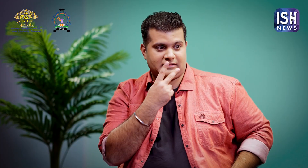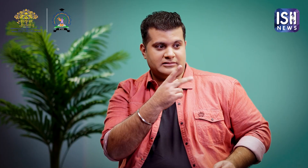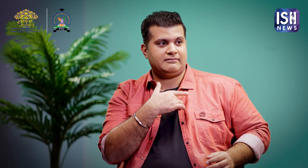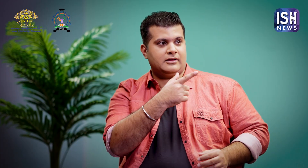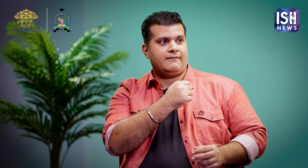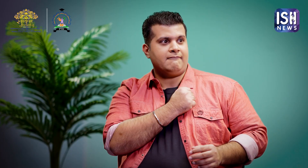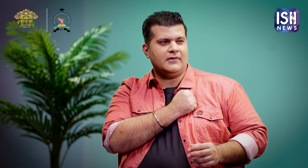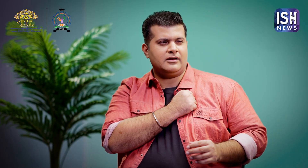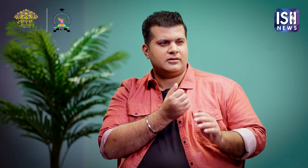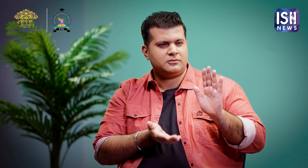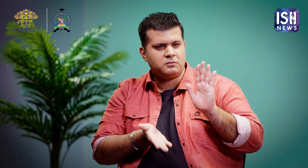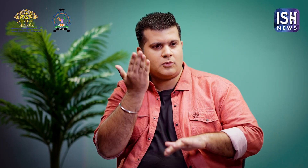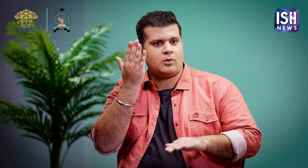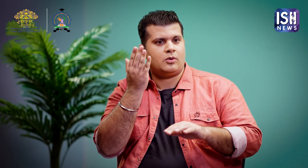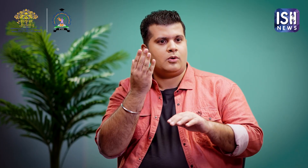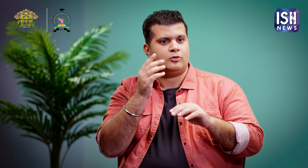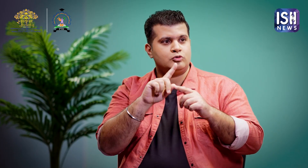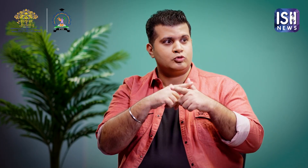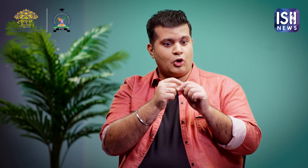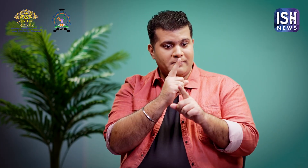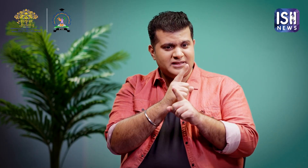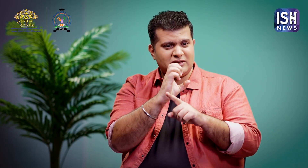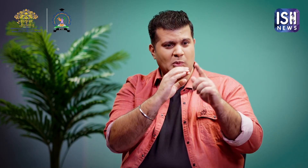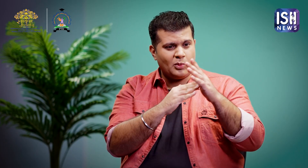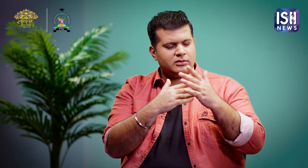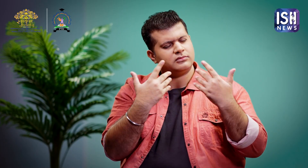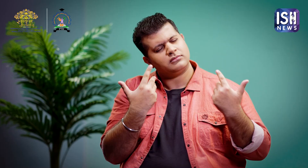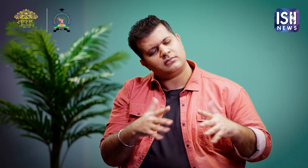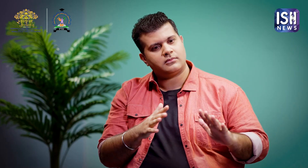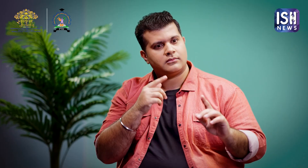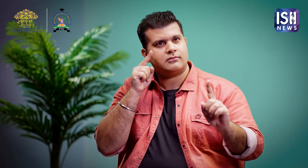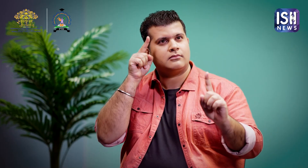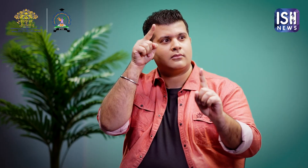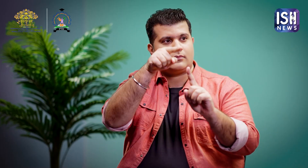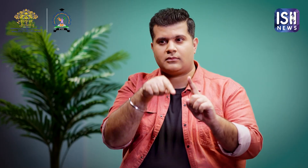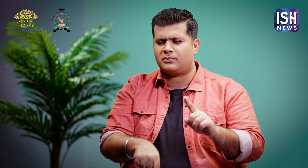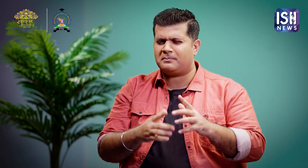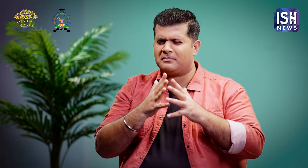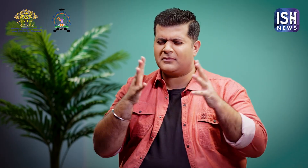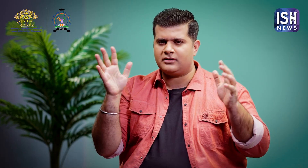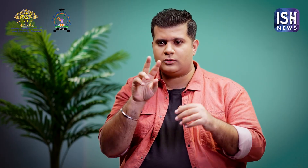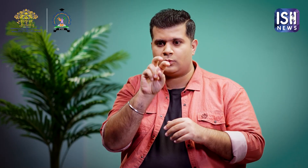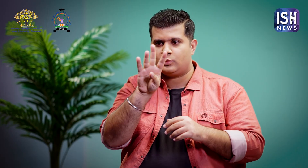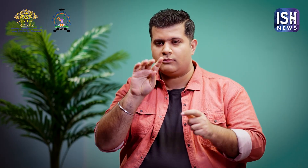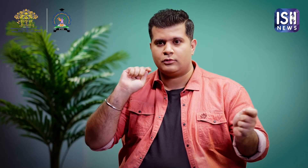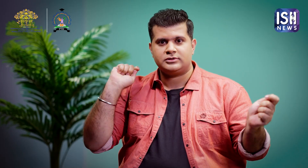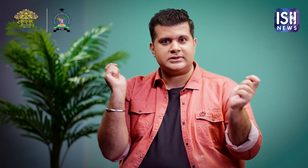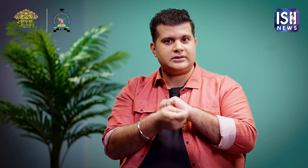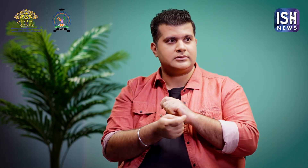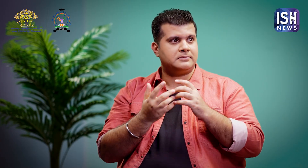I see that your dedication to education has significantly improved accessibility for the Deaf community in 2024.